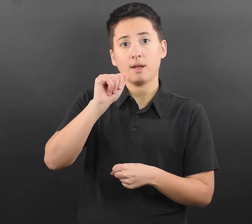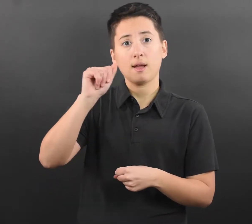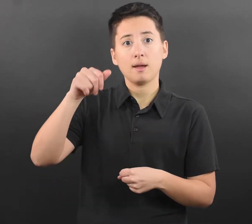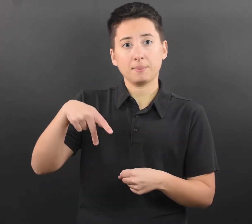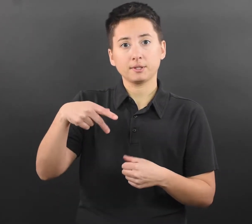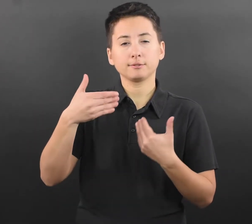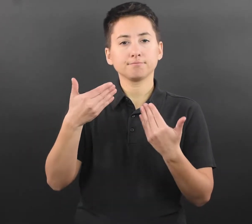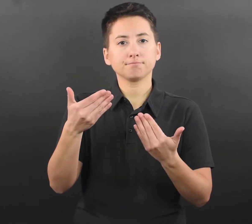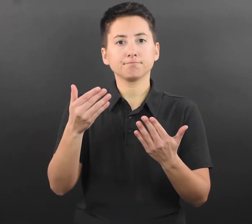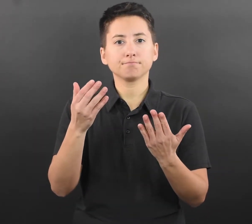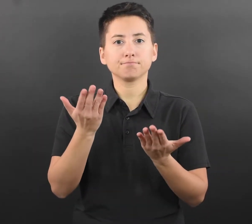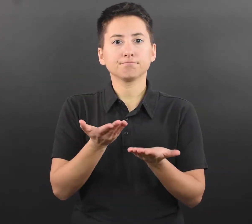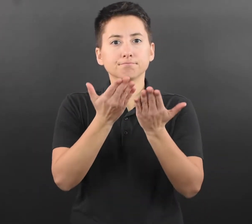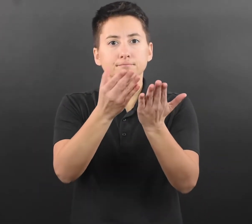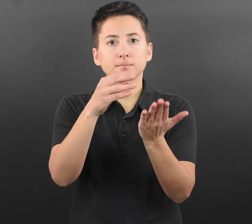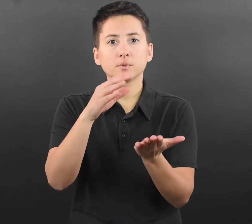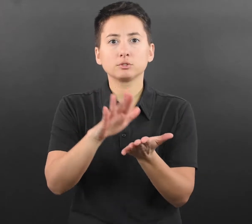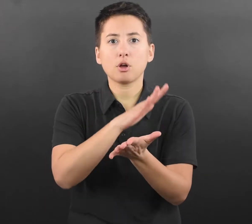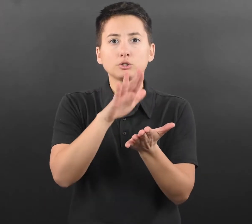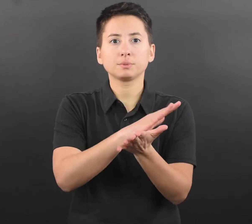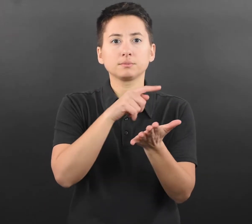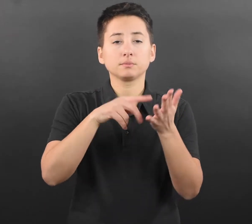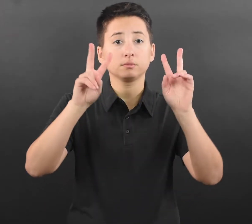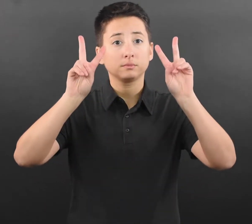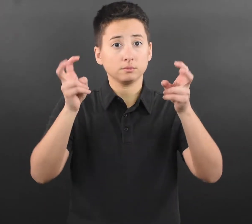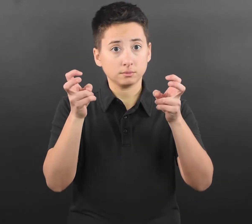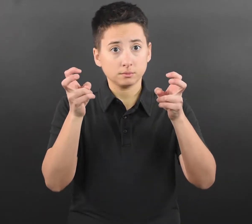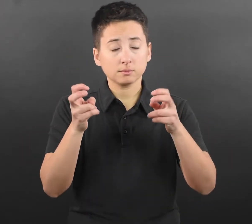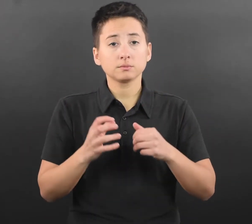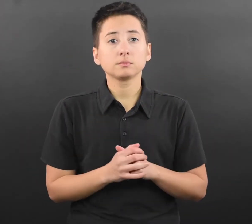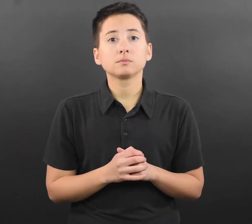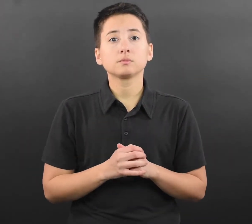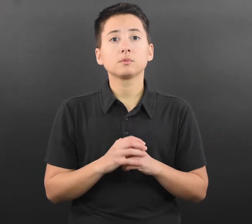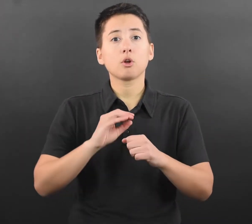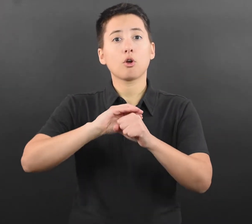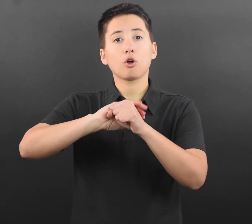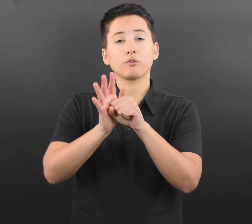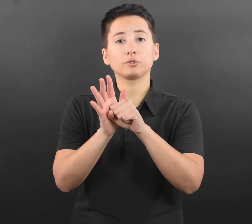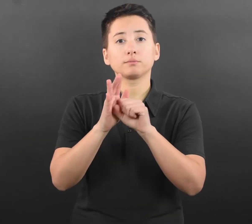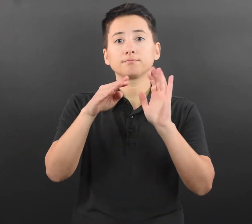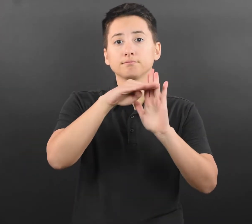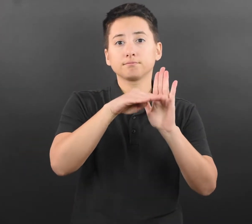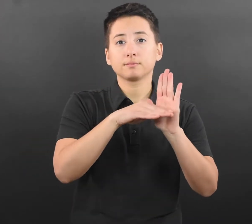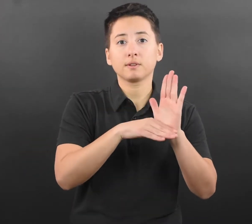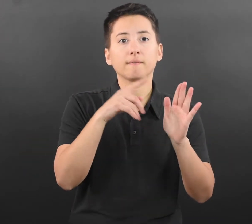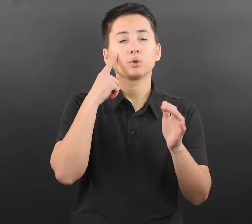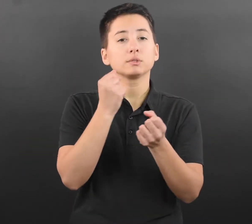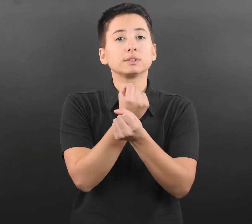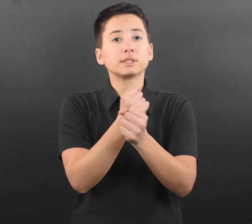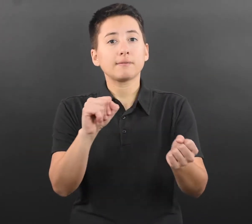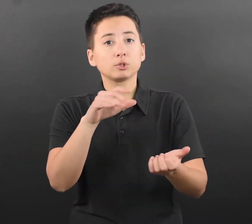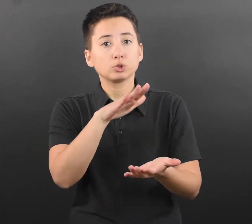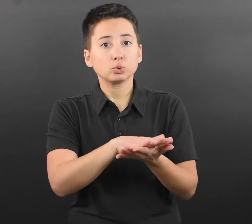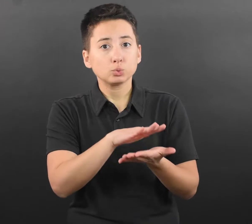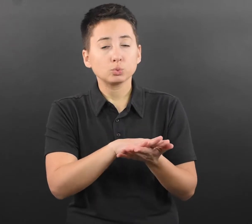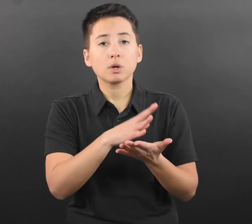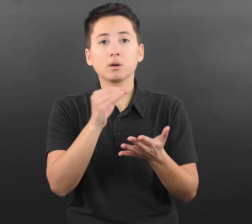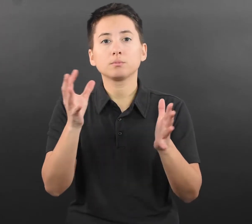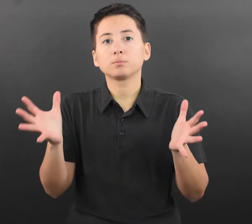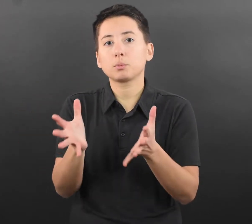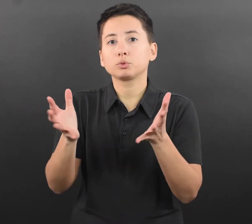COVID-19 Guidance for Safe Schools and Promotion of In-Person Learning in which the organization